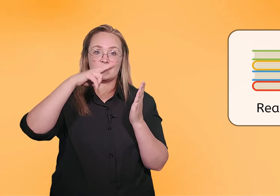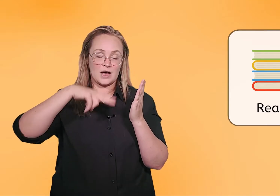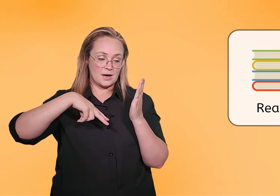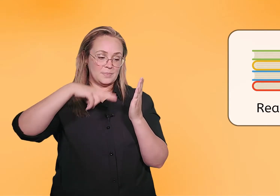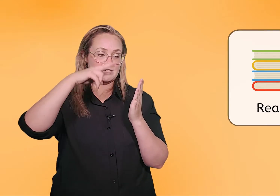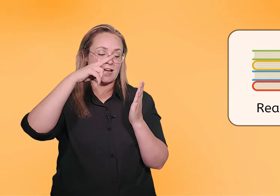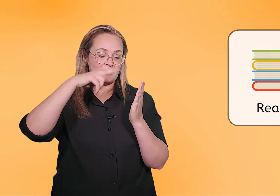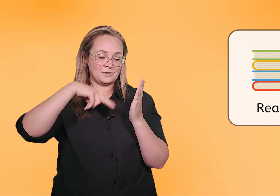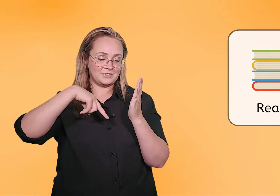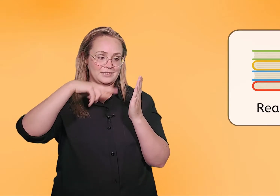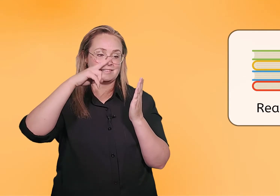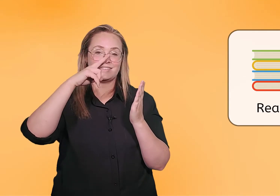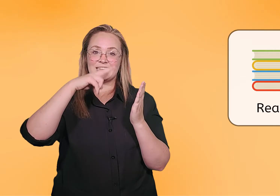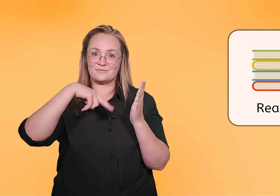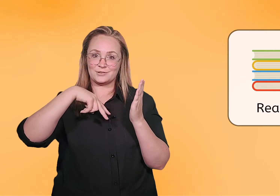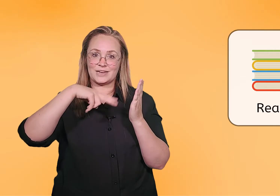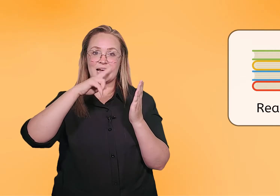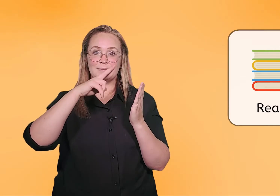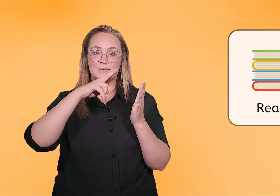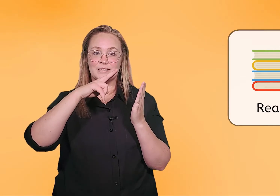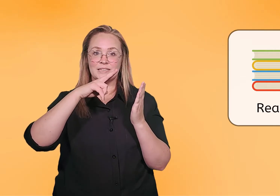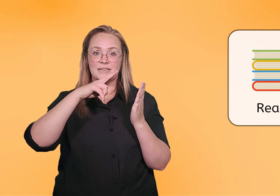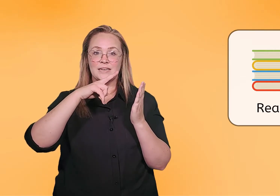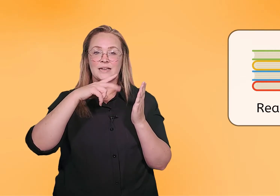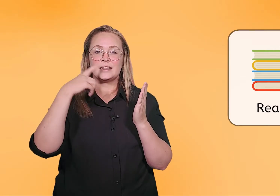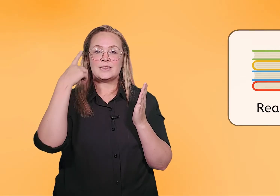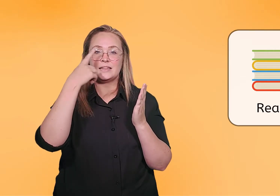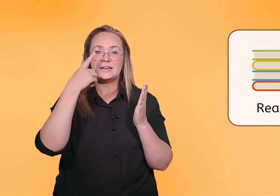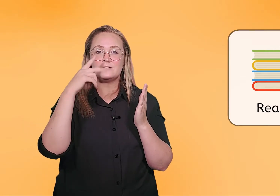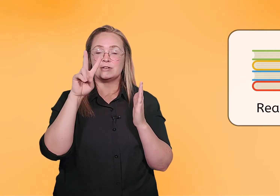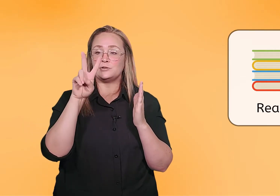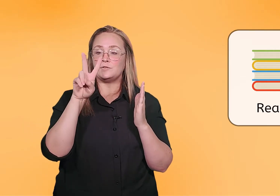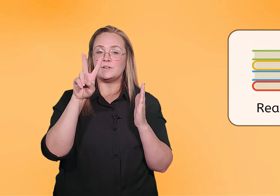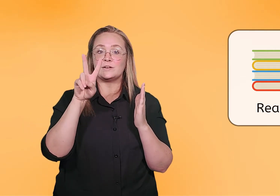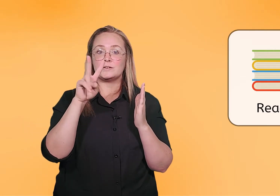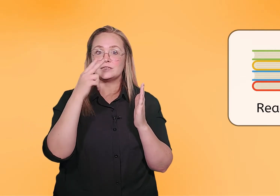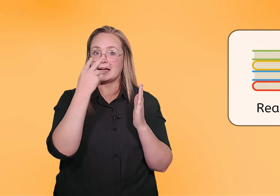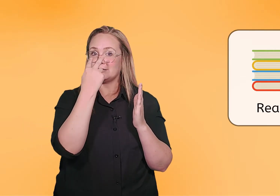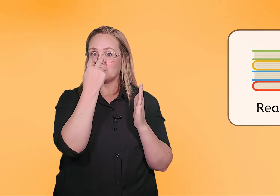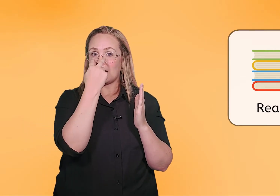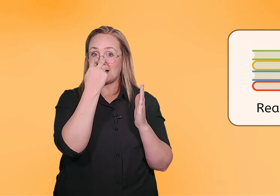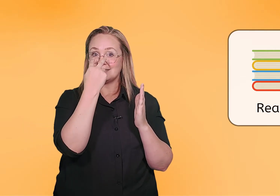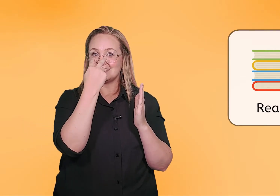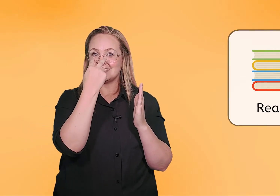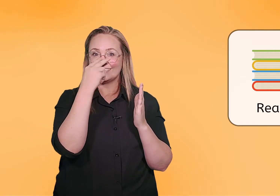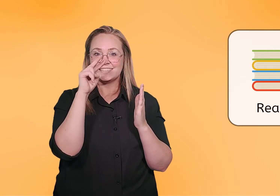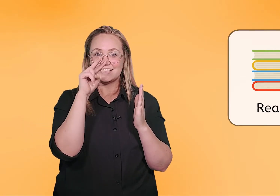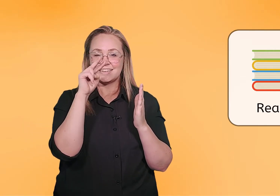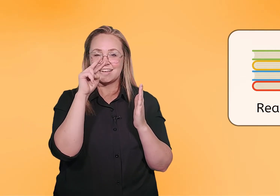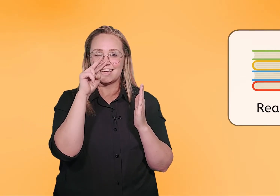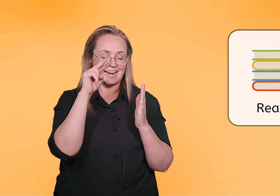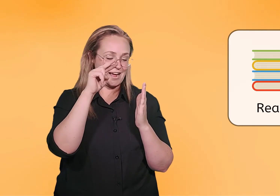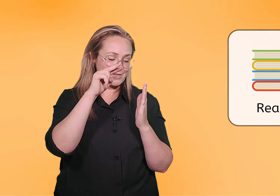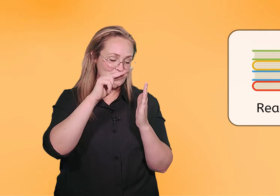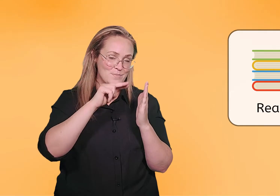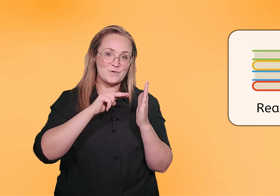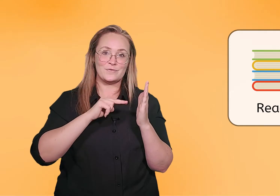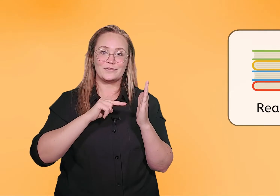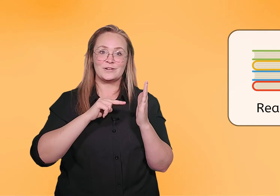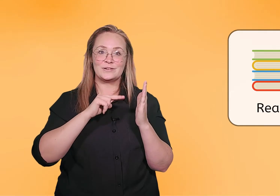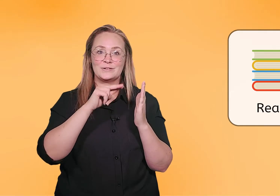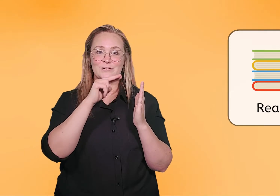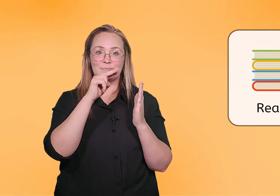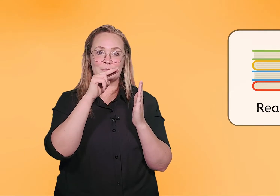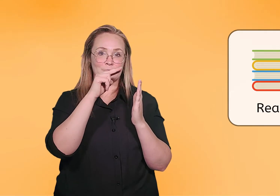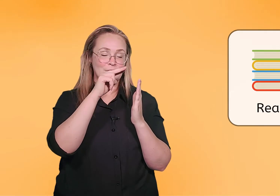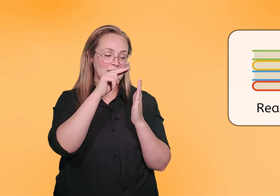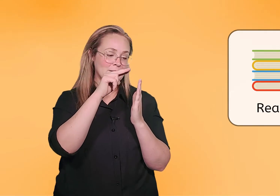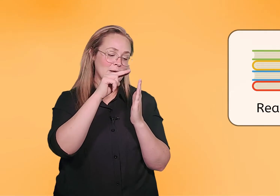move up and down several times. Think of the two fingers as your eyes, and how they move by reading